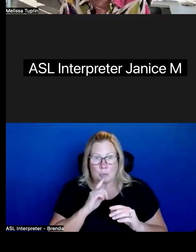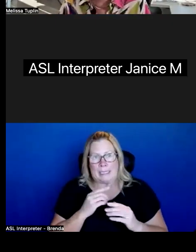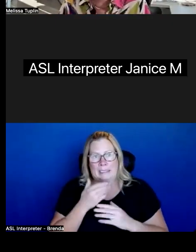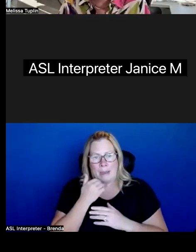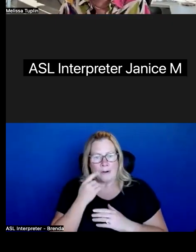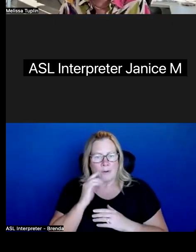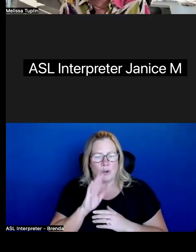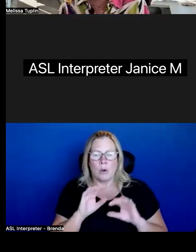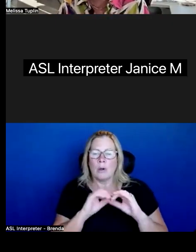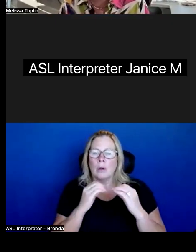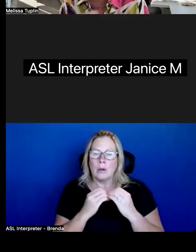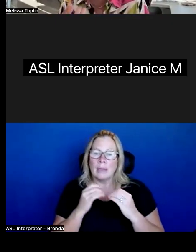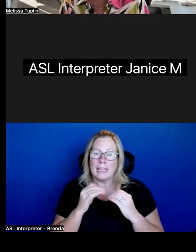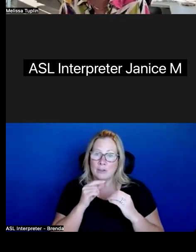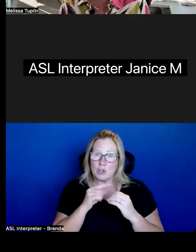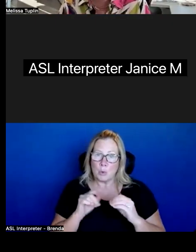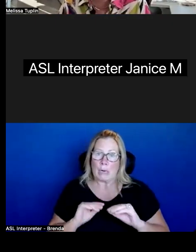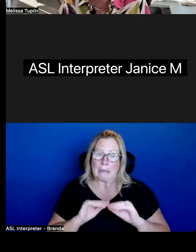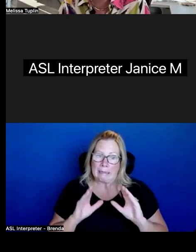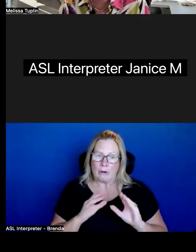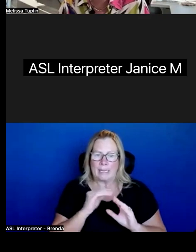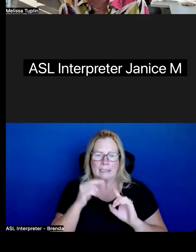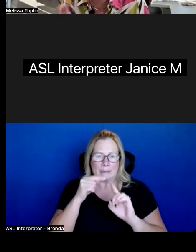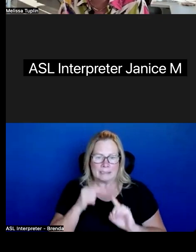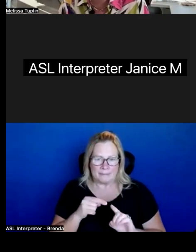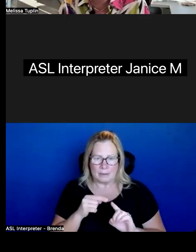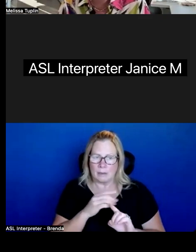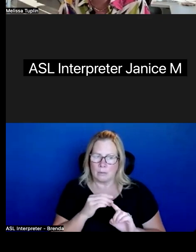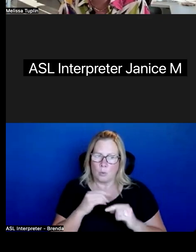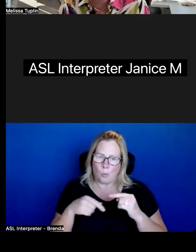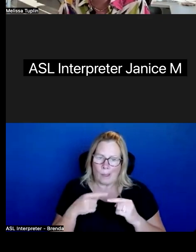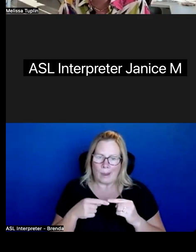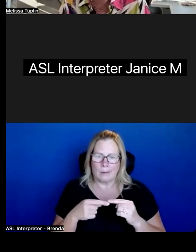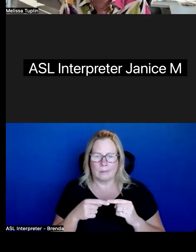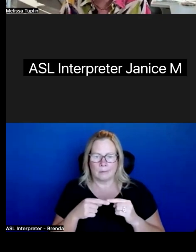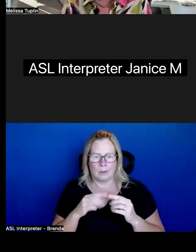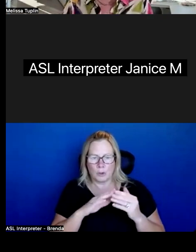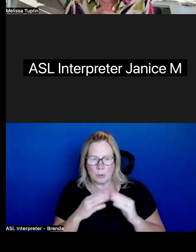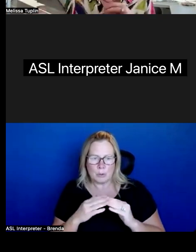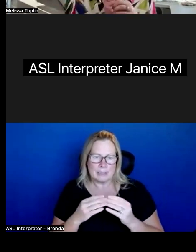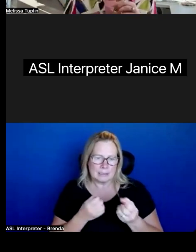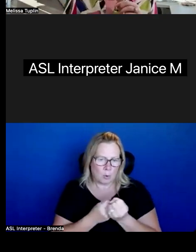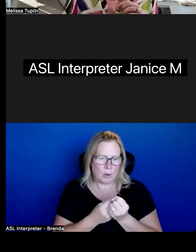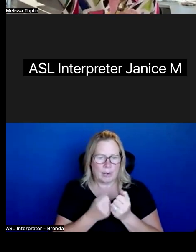that you are being really clear and specific about when there is a specific community served.